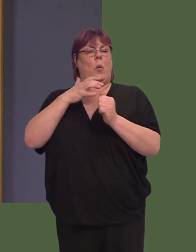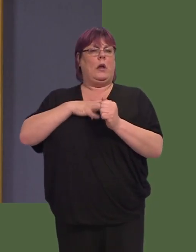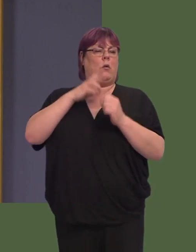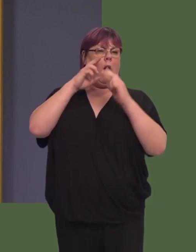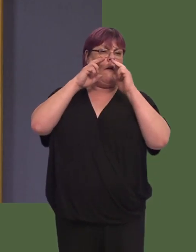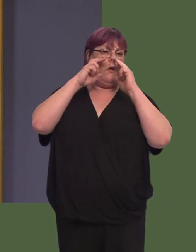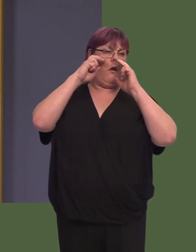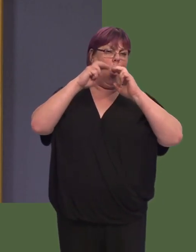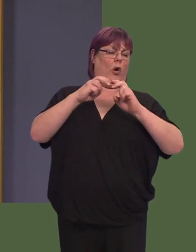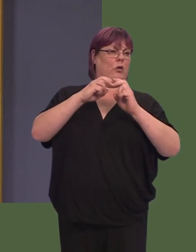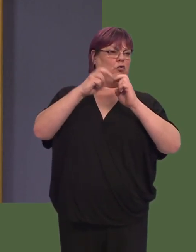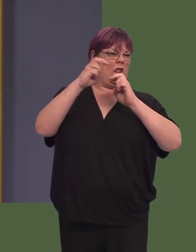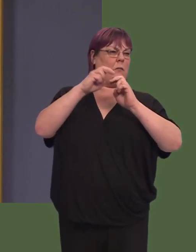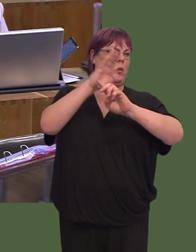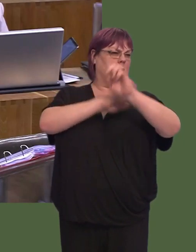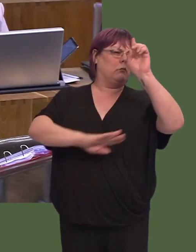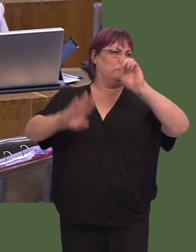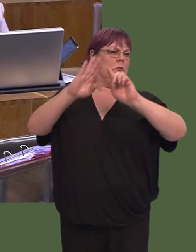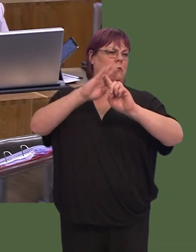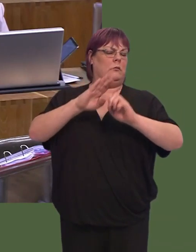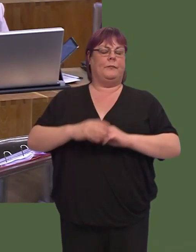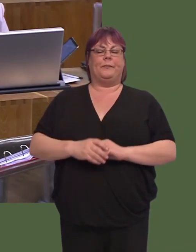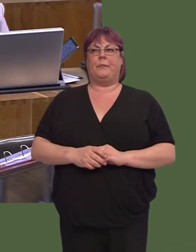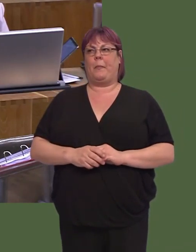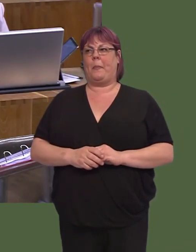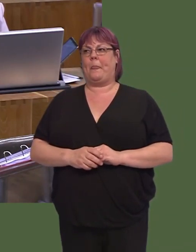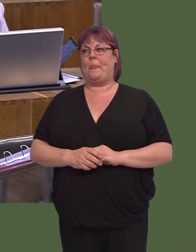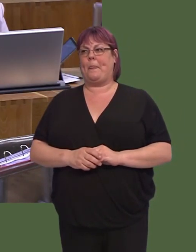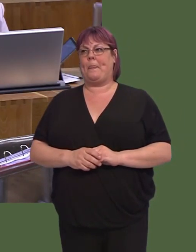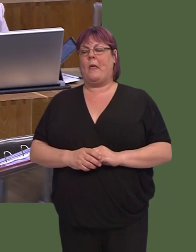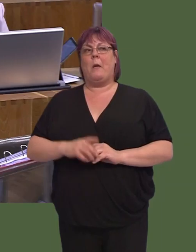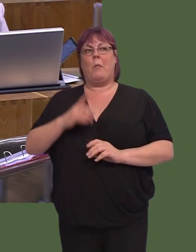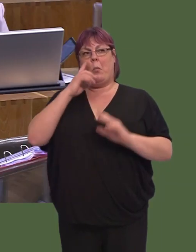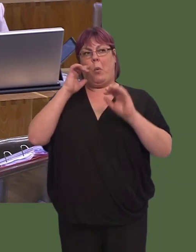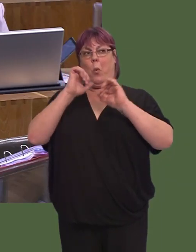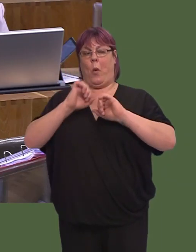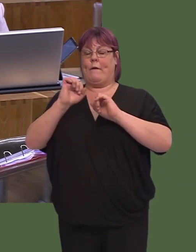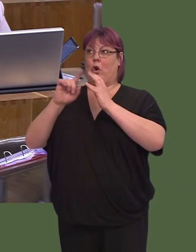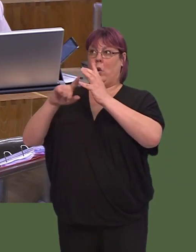I think we need to look at the point in time when we have the power to regulate, so that